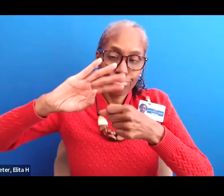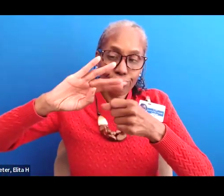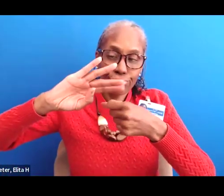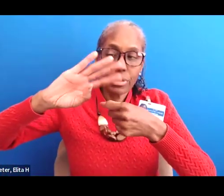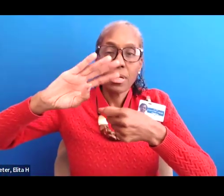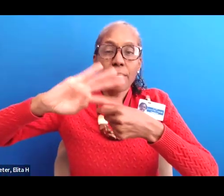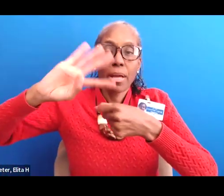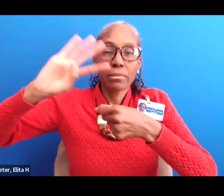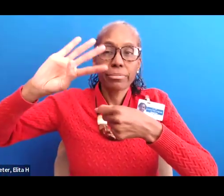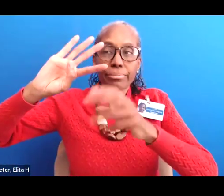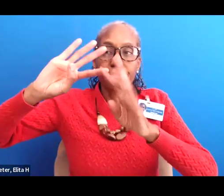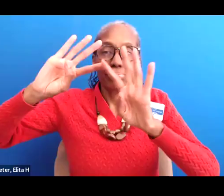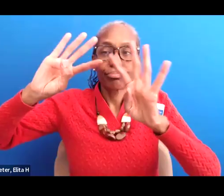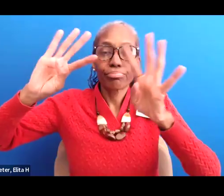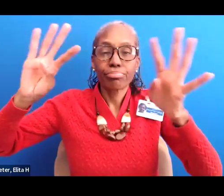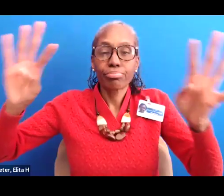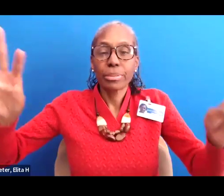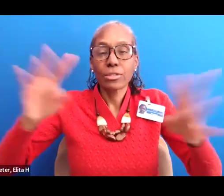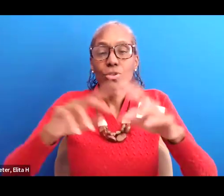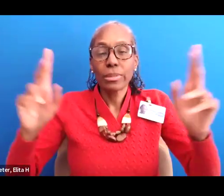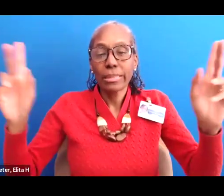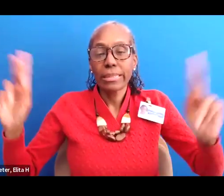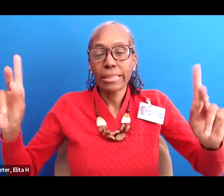You need to have that checked out to make sure that you're getting